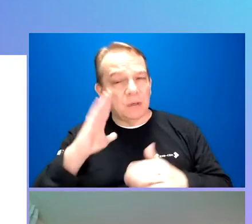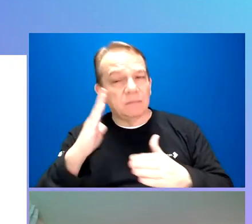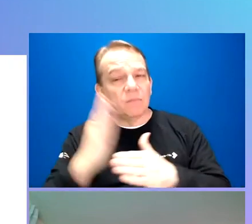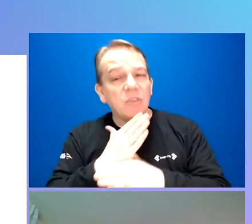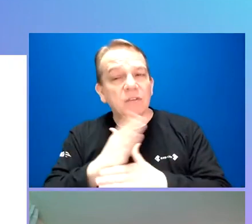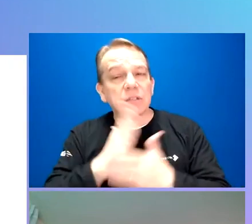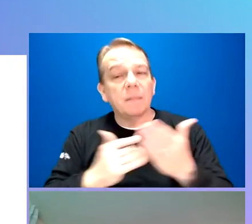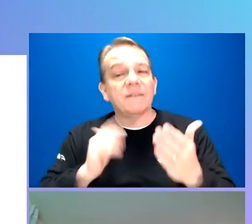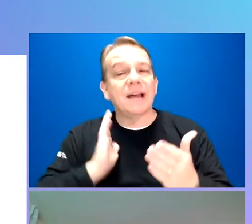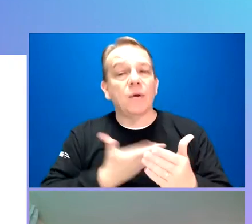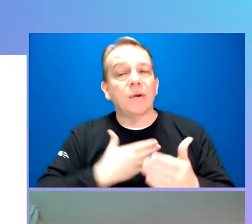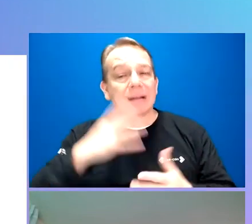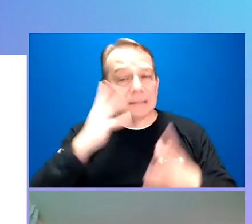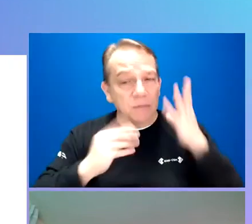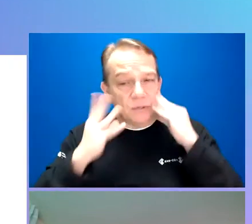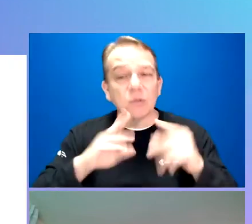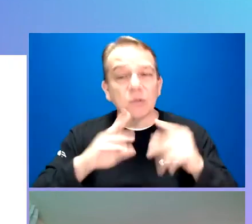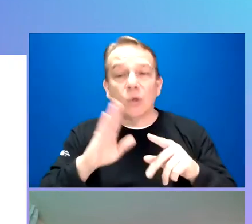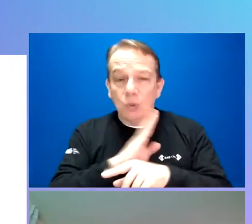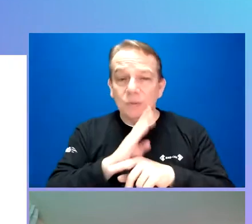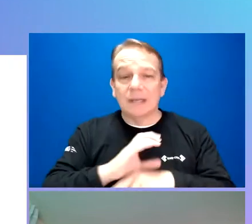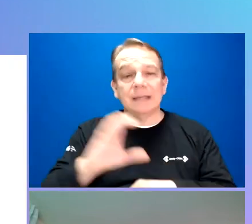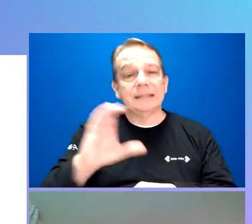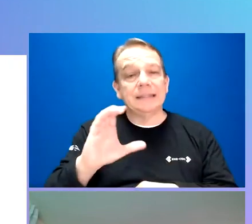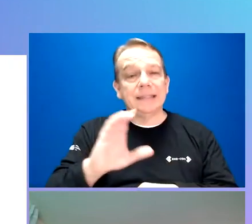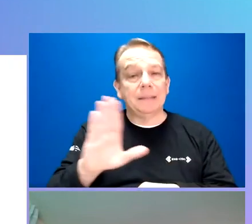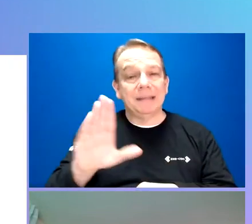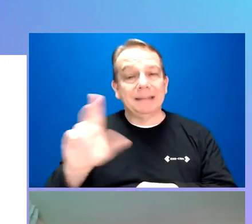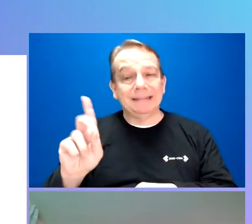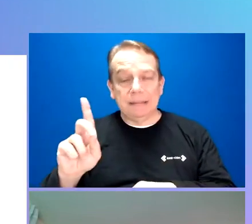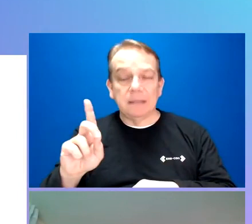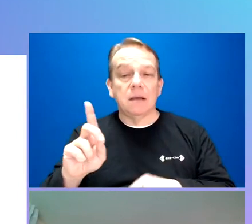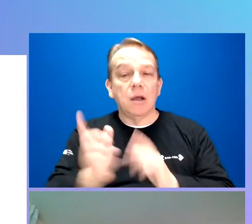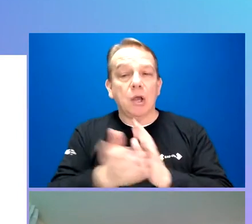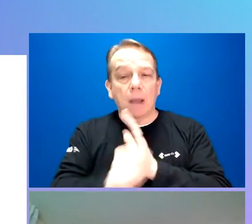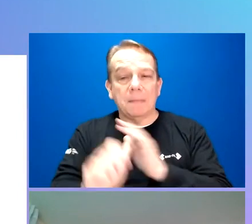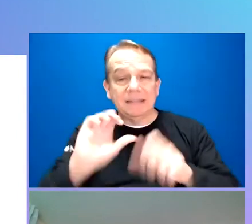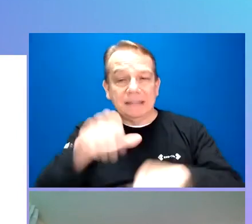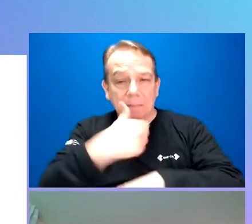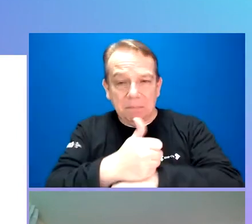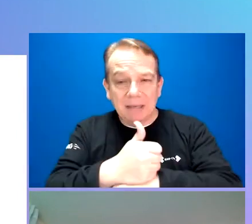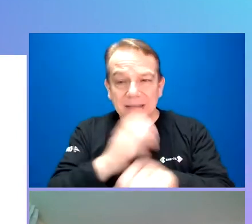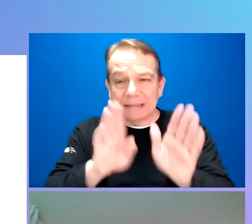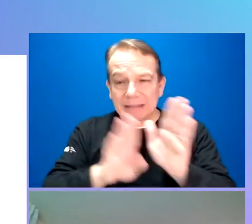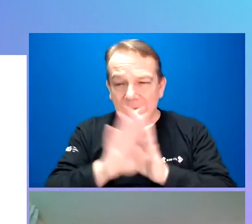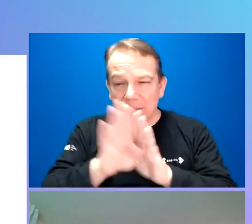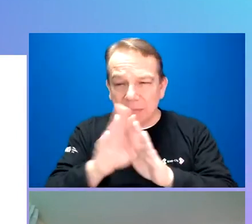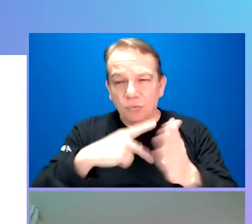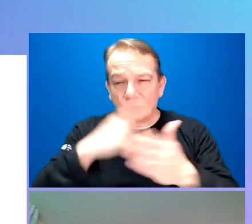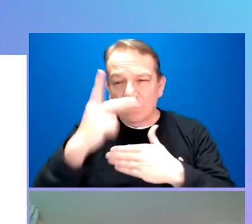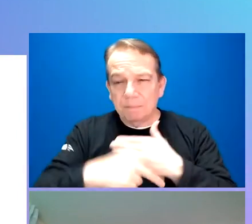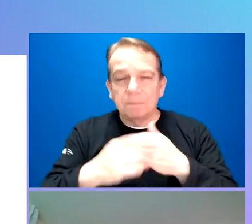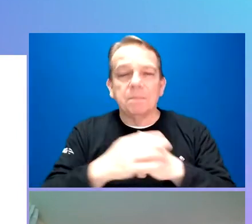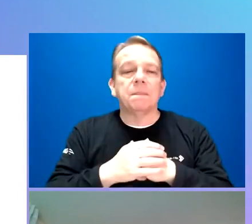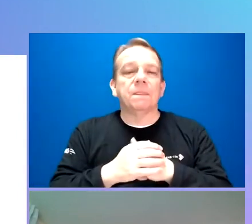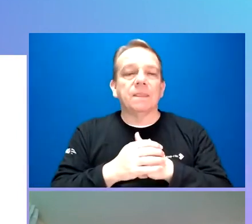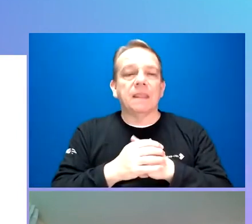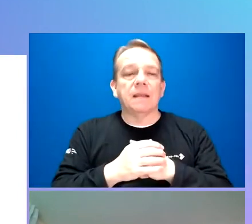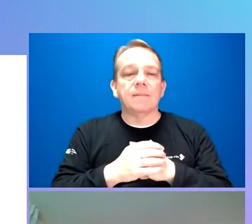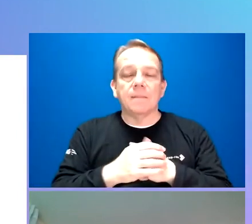with this approach. Um uh, and